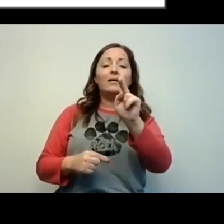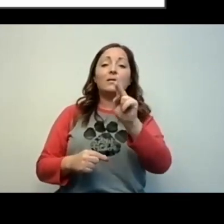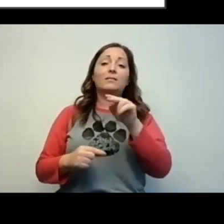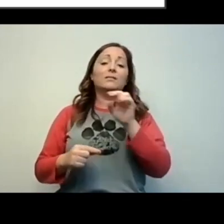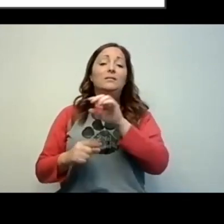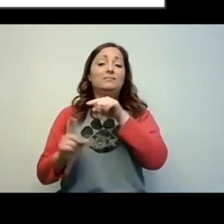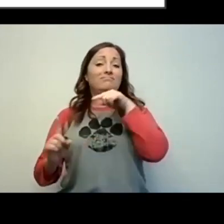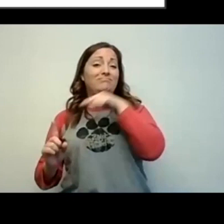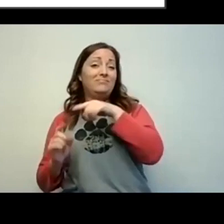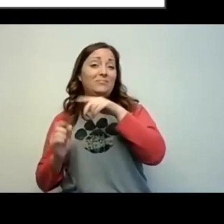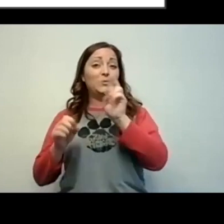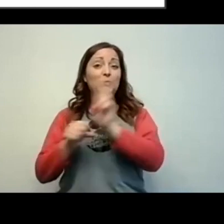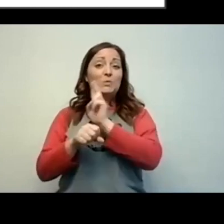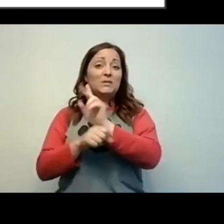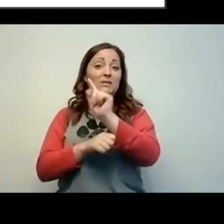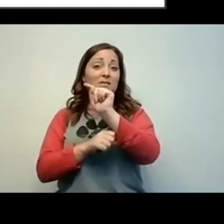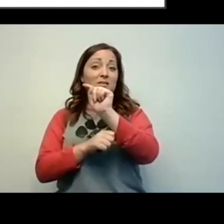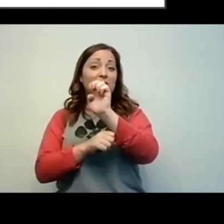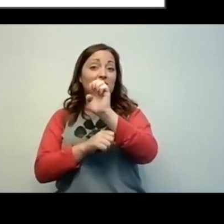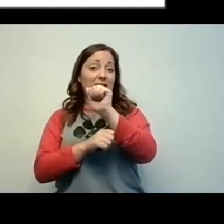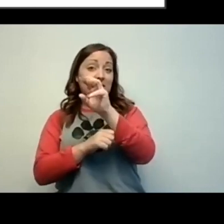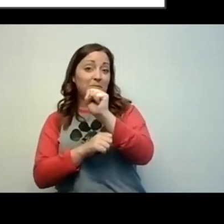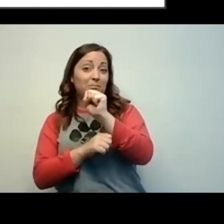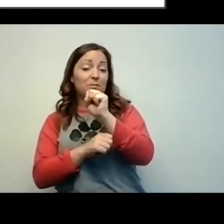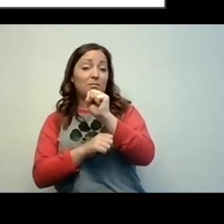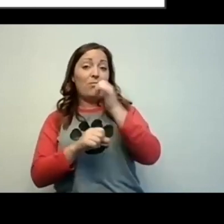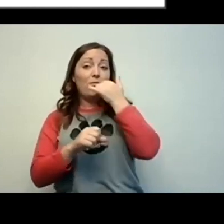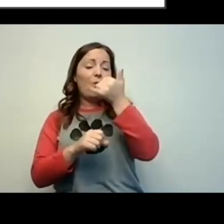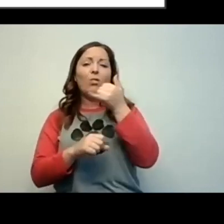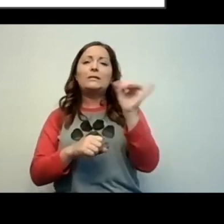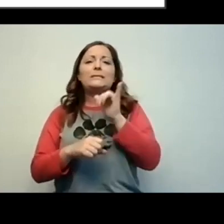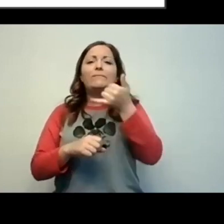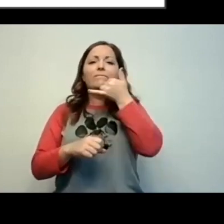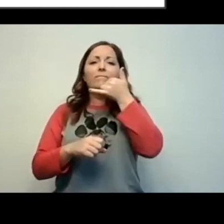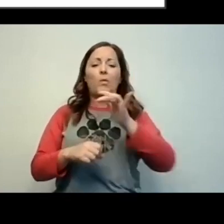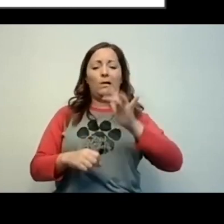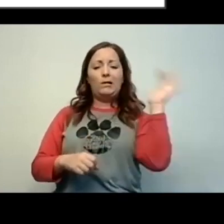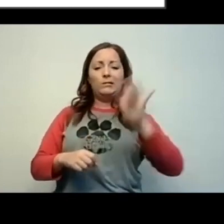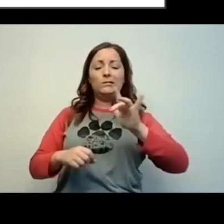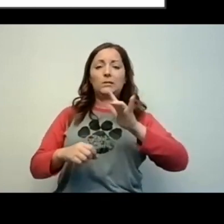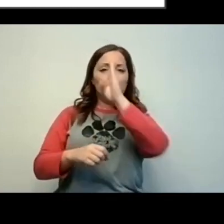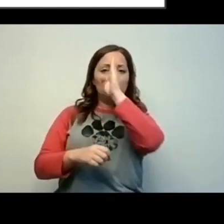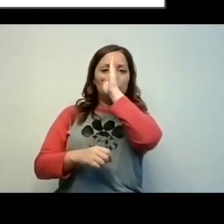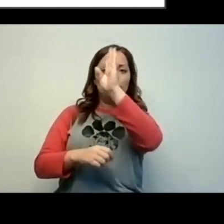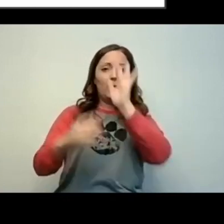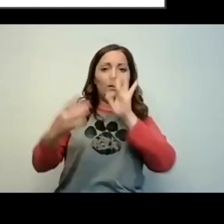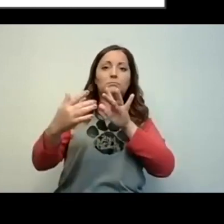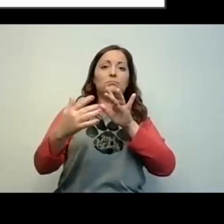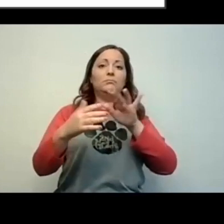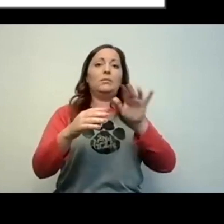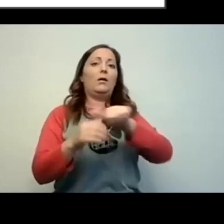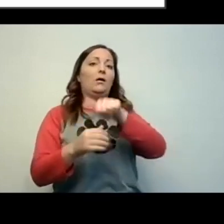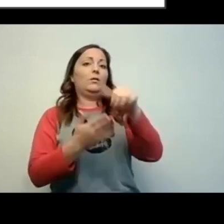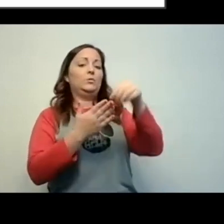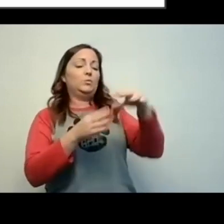That's because to use Zoom you have to send a link out to the students that you would like to join,